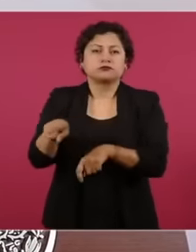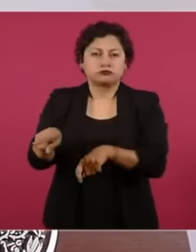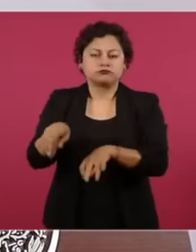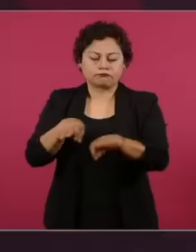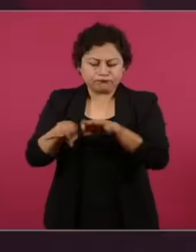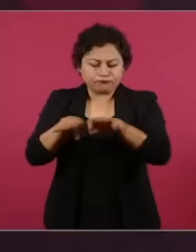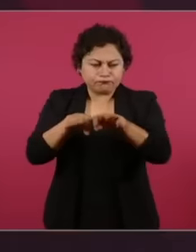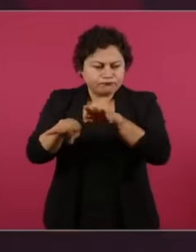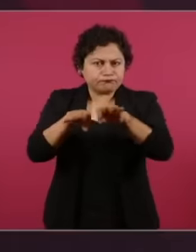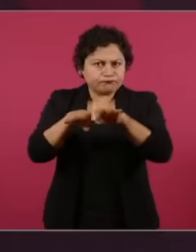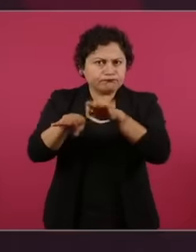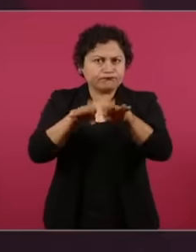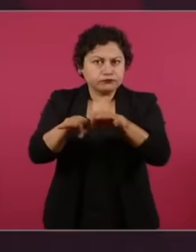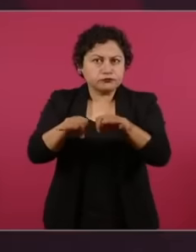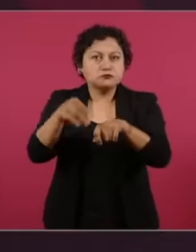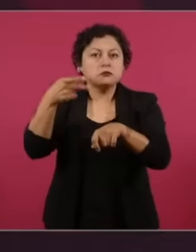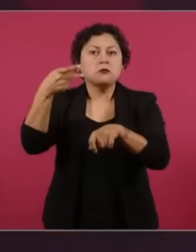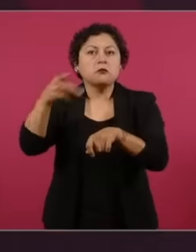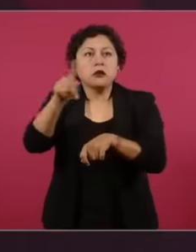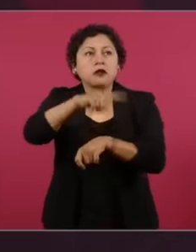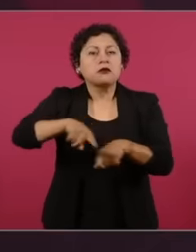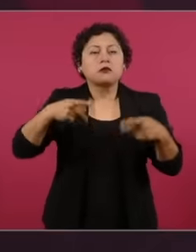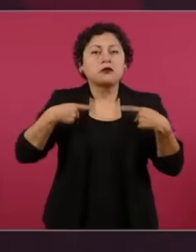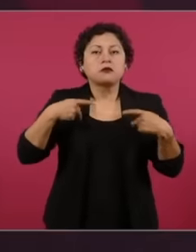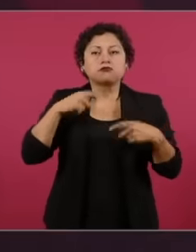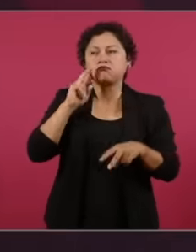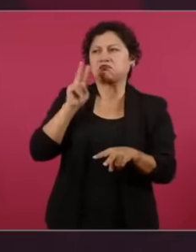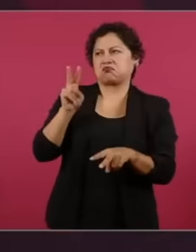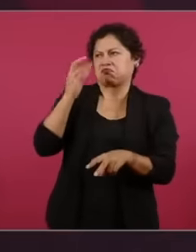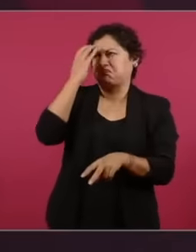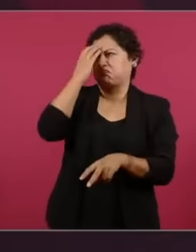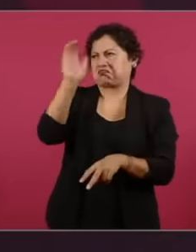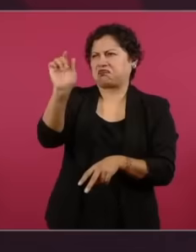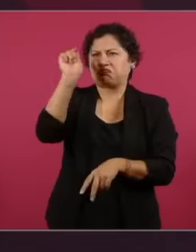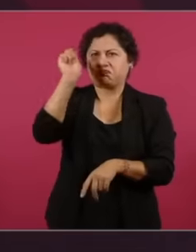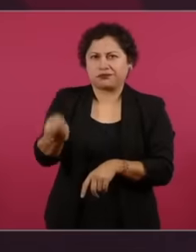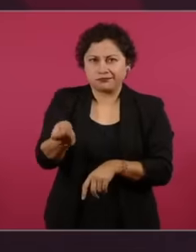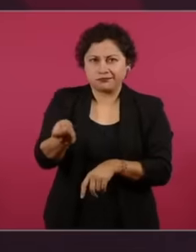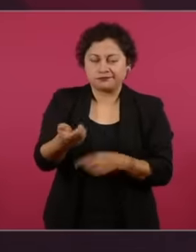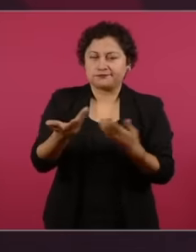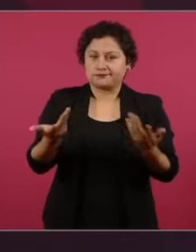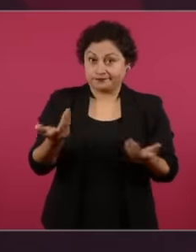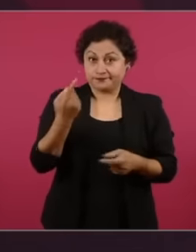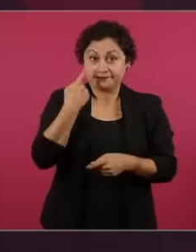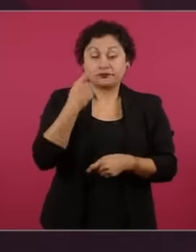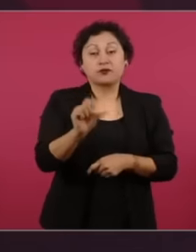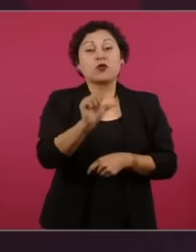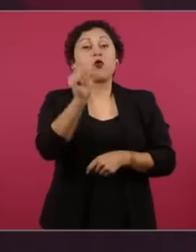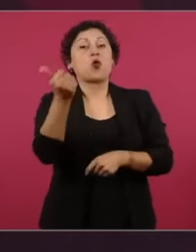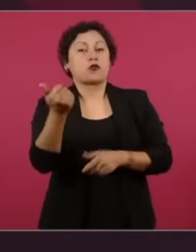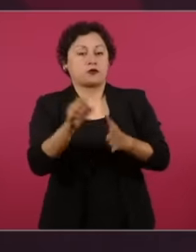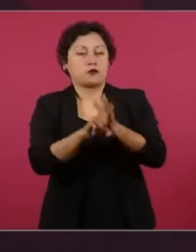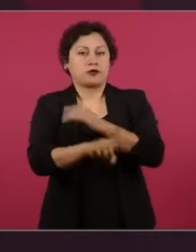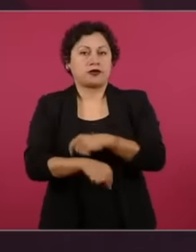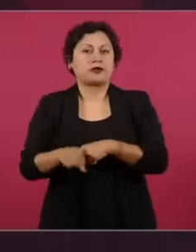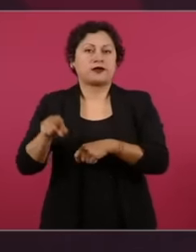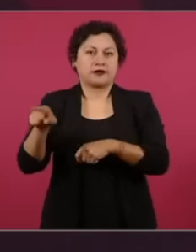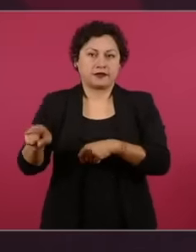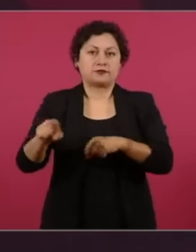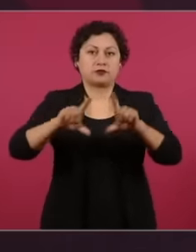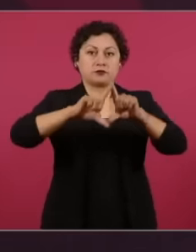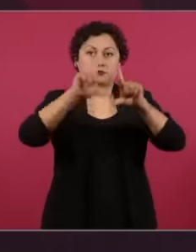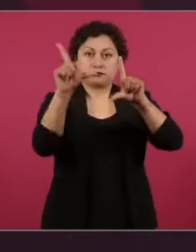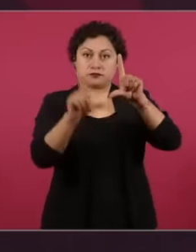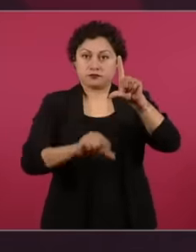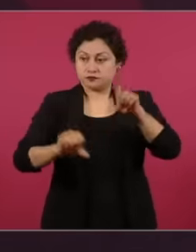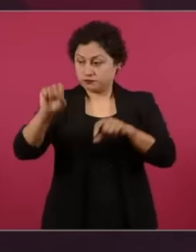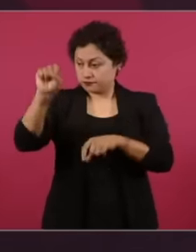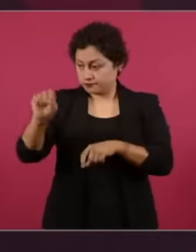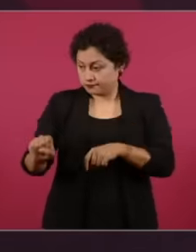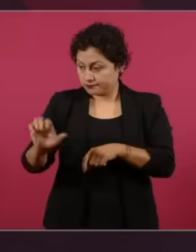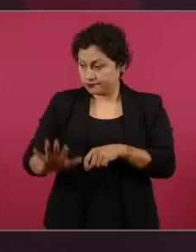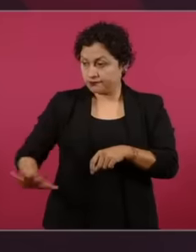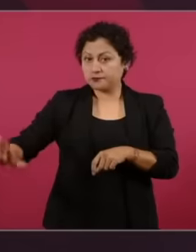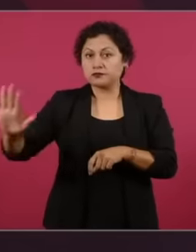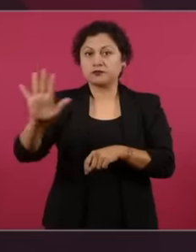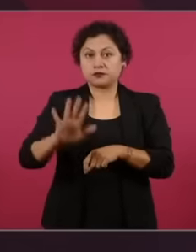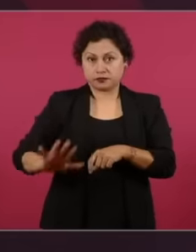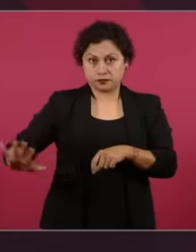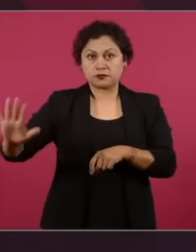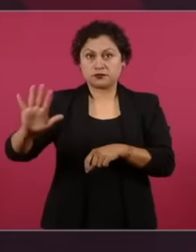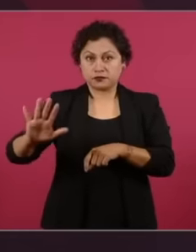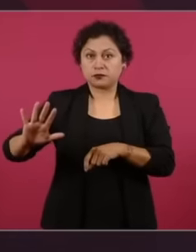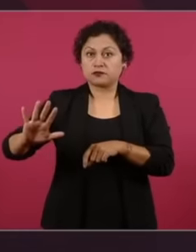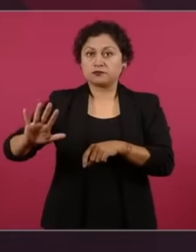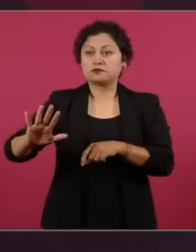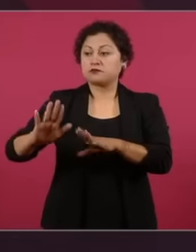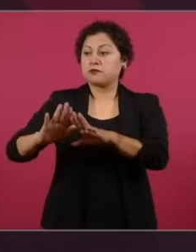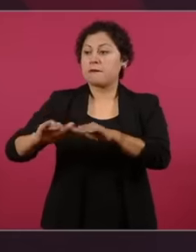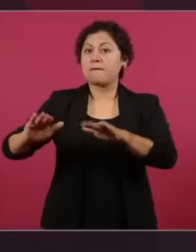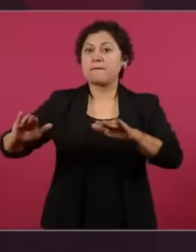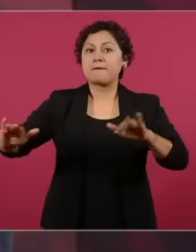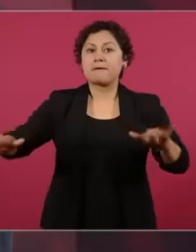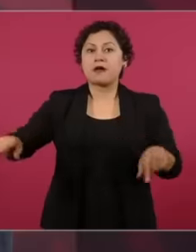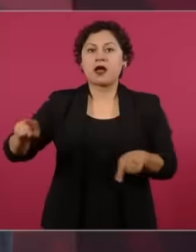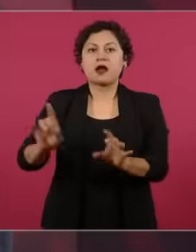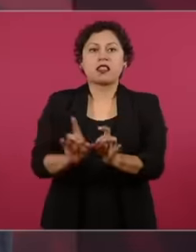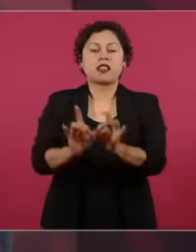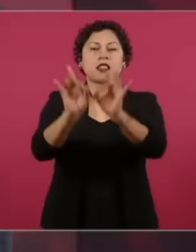especially in quintanar in the Caribbean Sargassum, which greatly affects